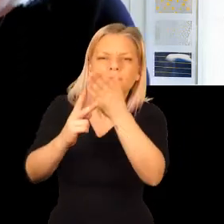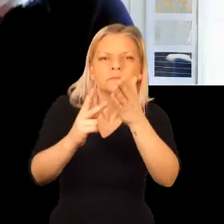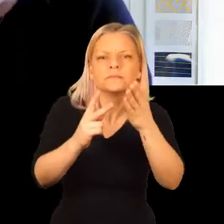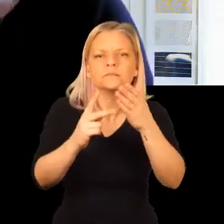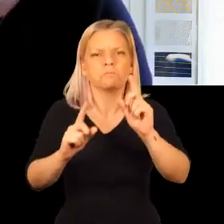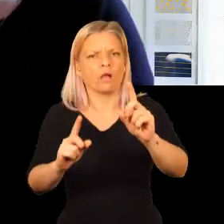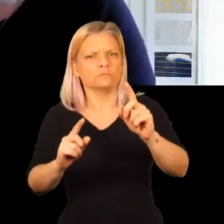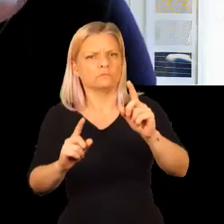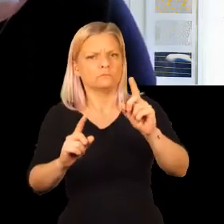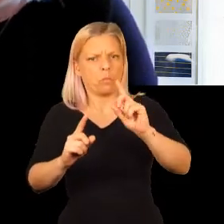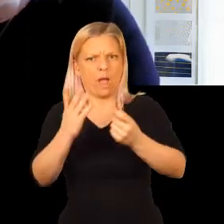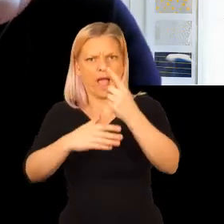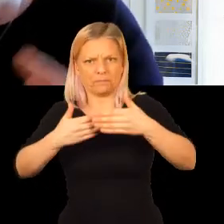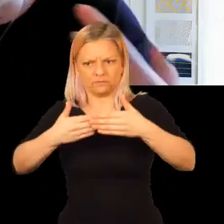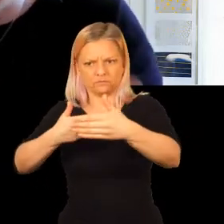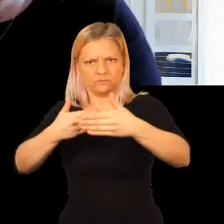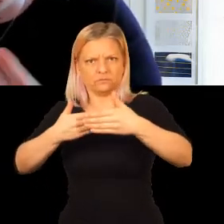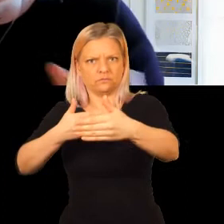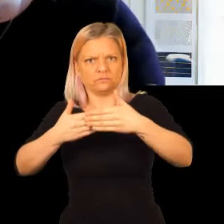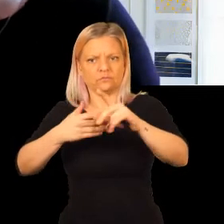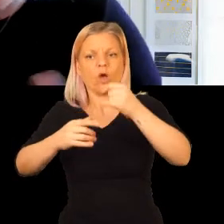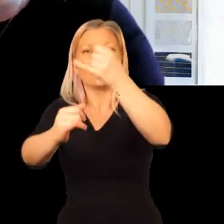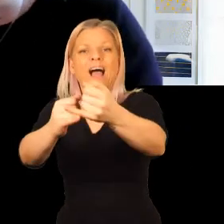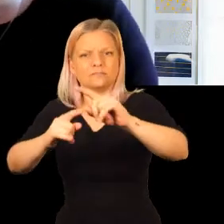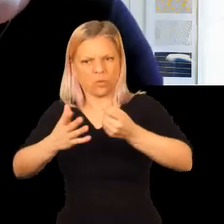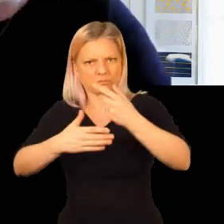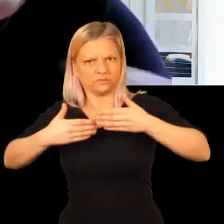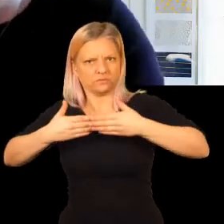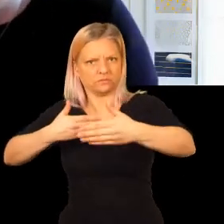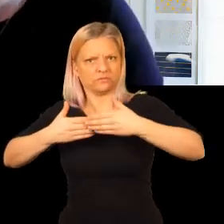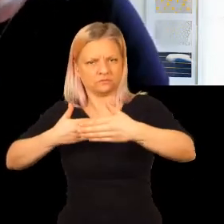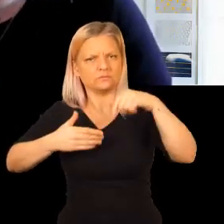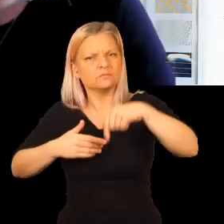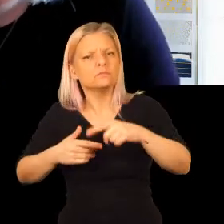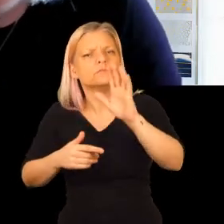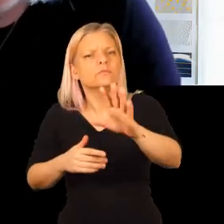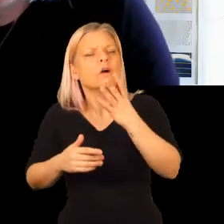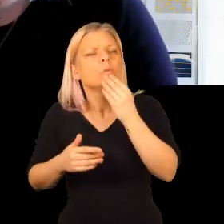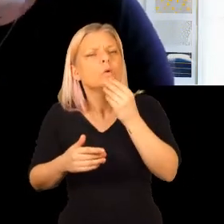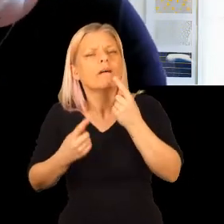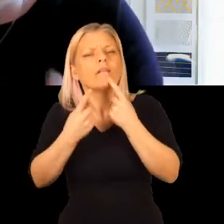um outcomes but it's like what what is it that happens in space um between us and this